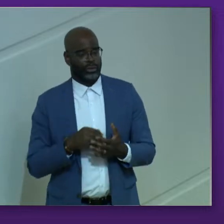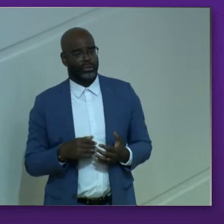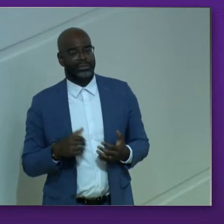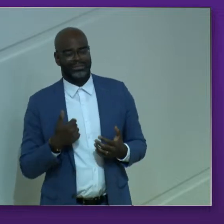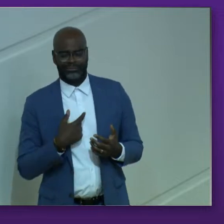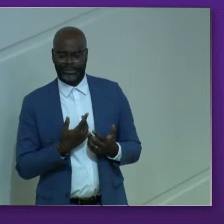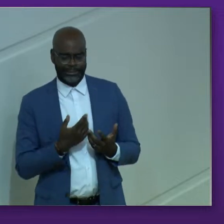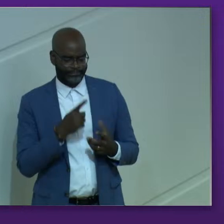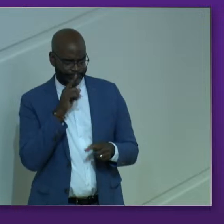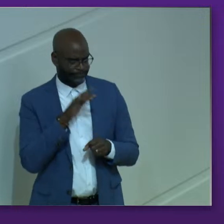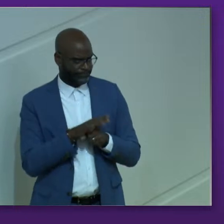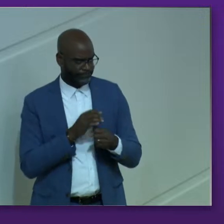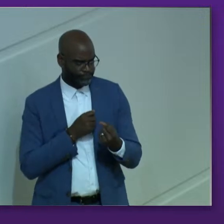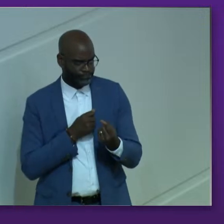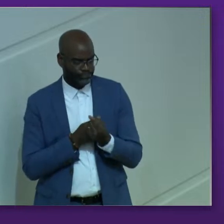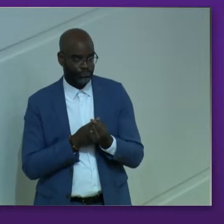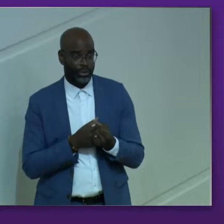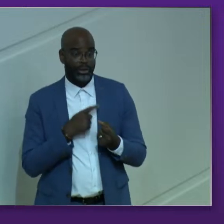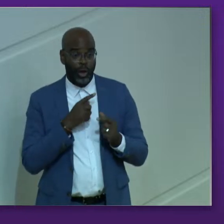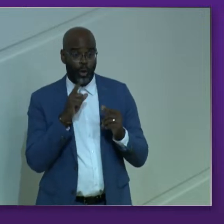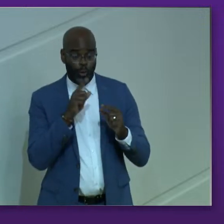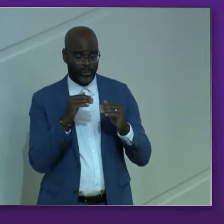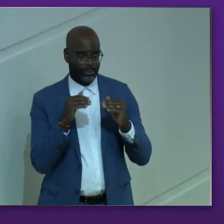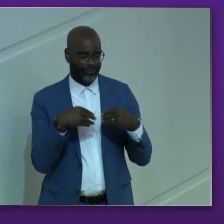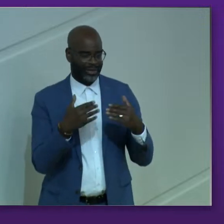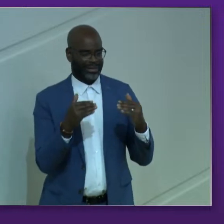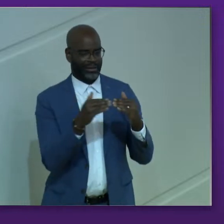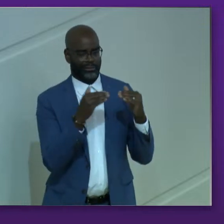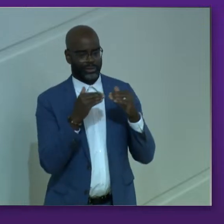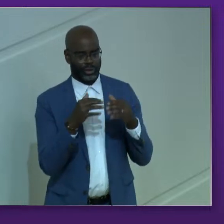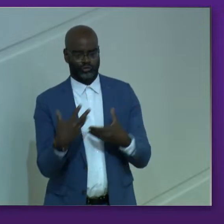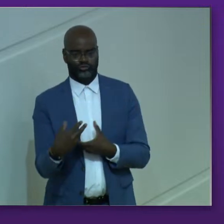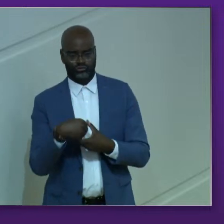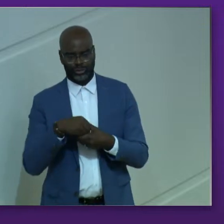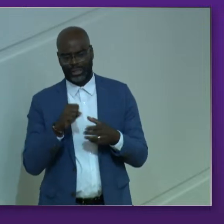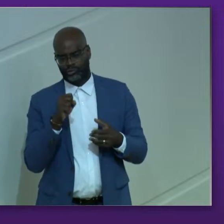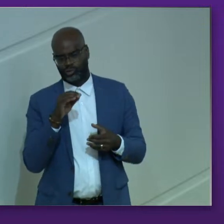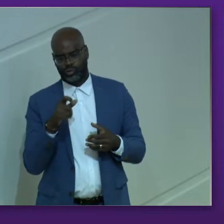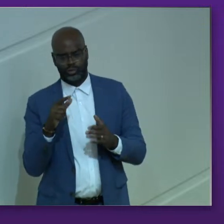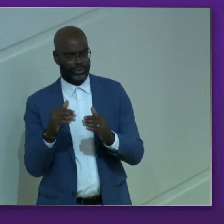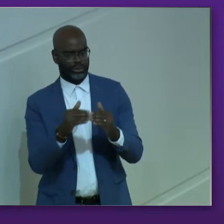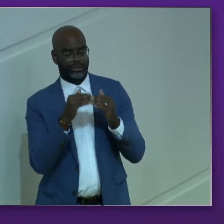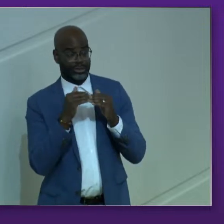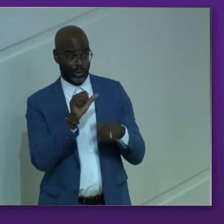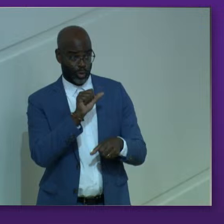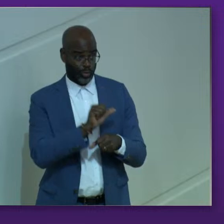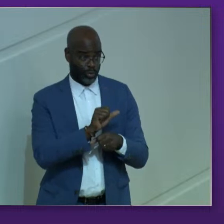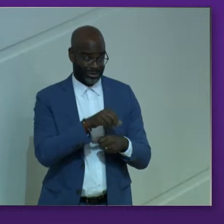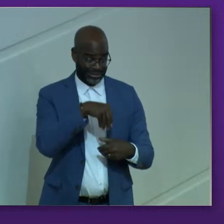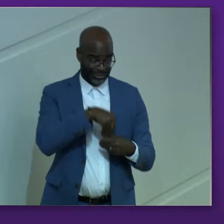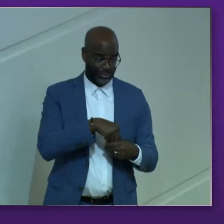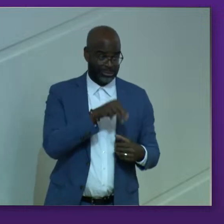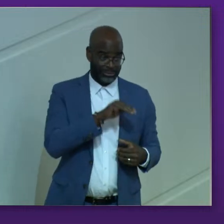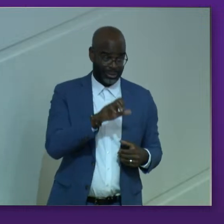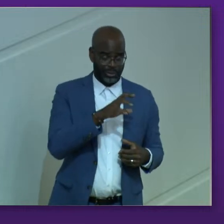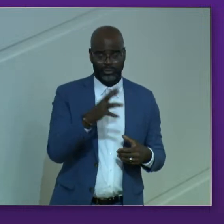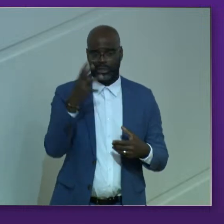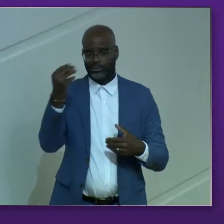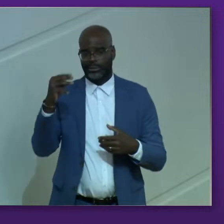SCHOLARSHIP COMMITMENT TO PROFESSIONAL DEVELOPMENT AND STUDENT CENTERED APPROACH TO